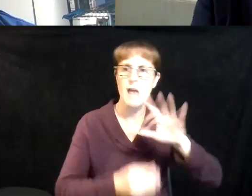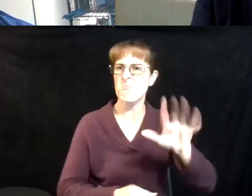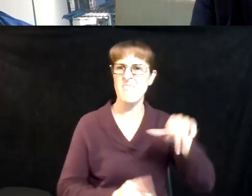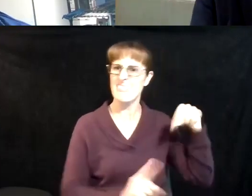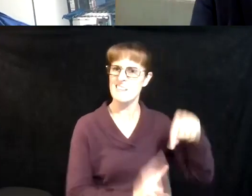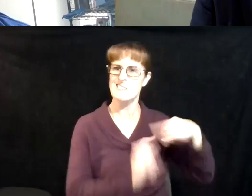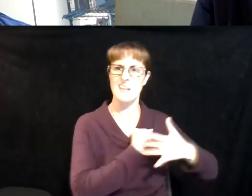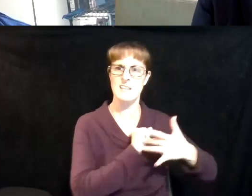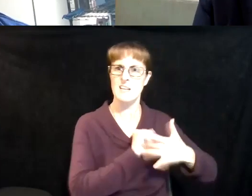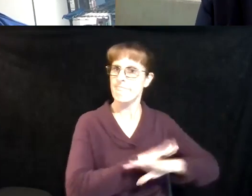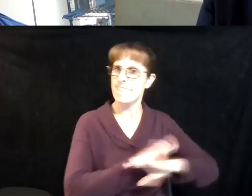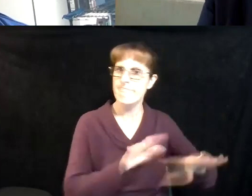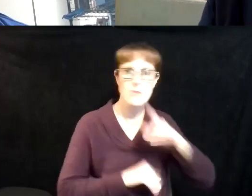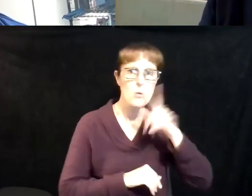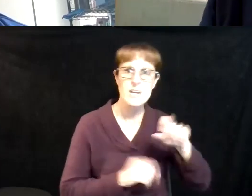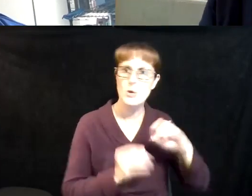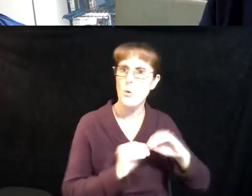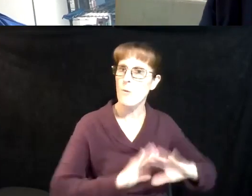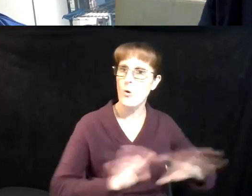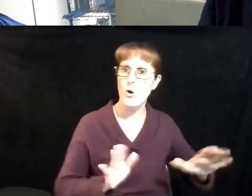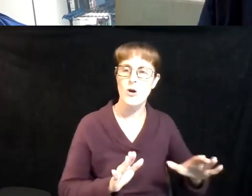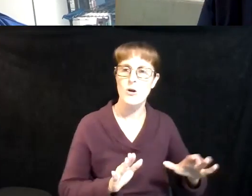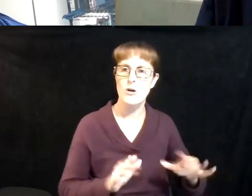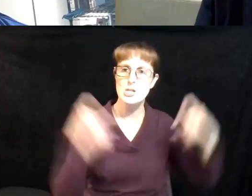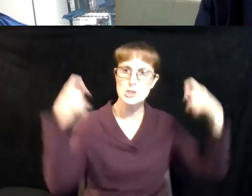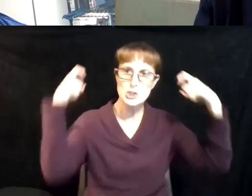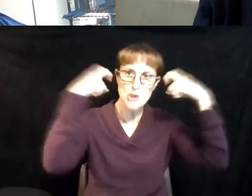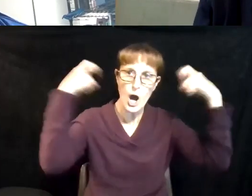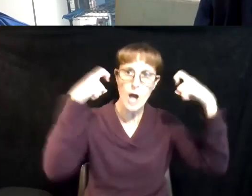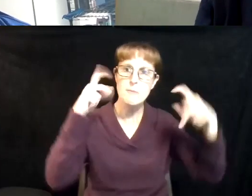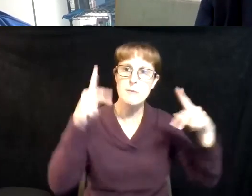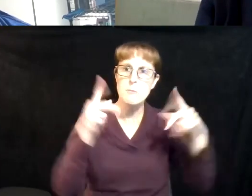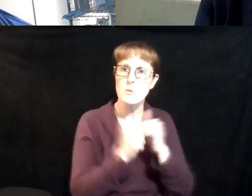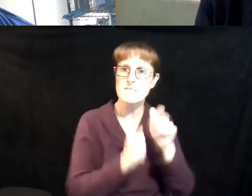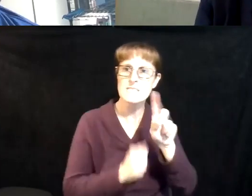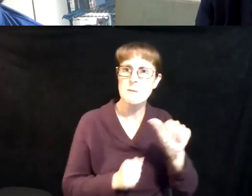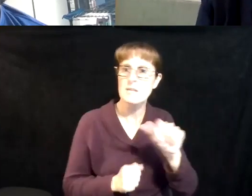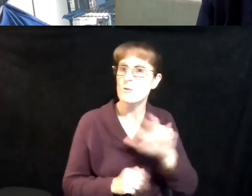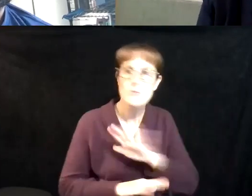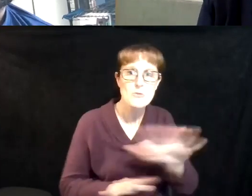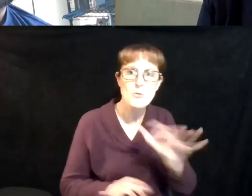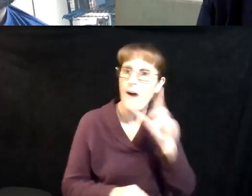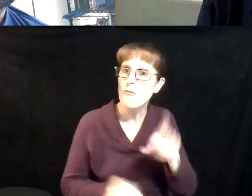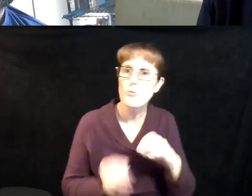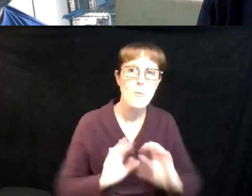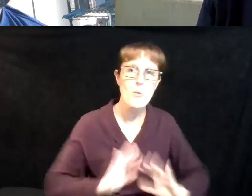We didn't need to use electric shock on people with disabilities. There are other people who have been involved in